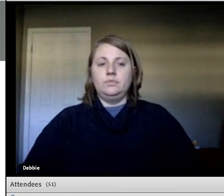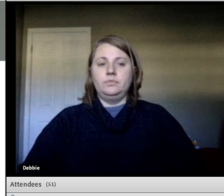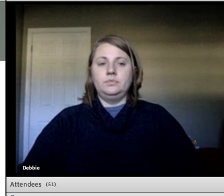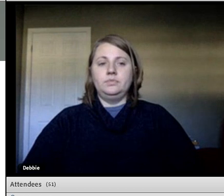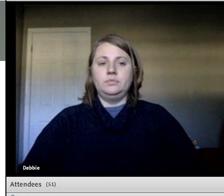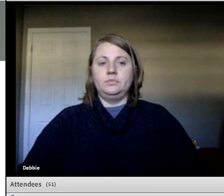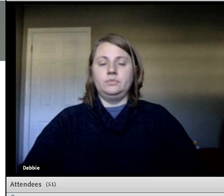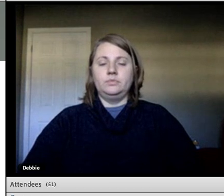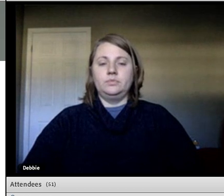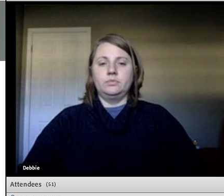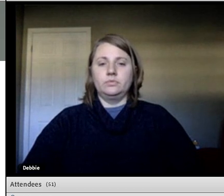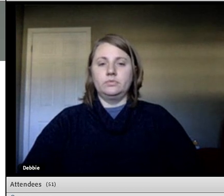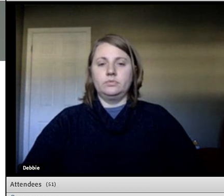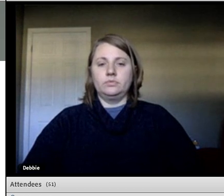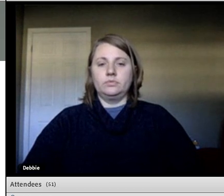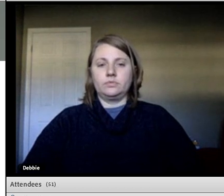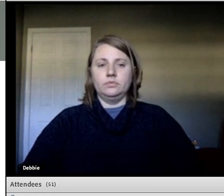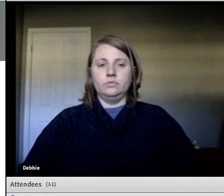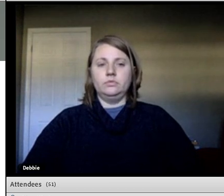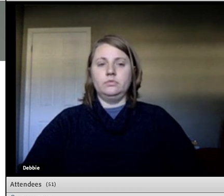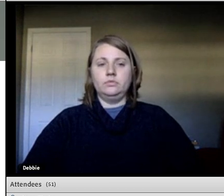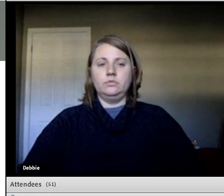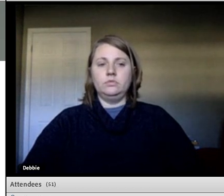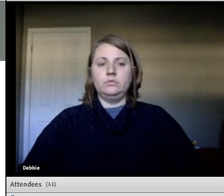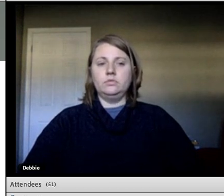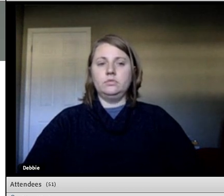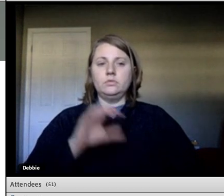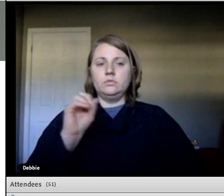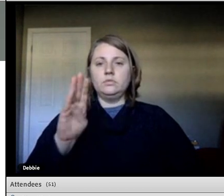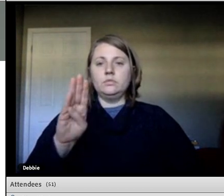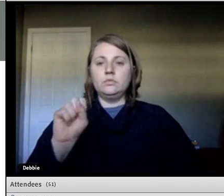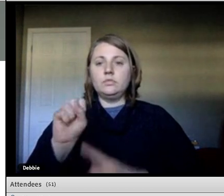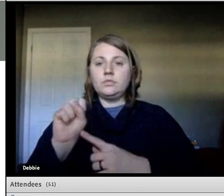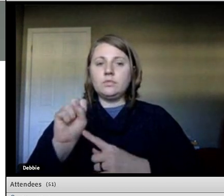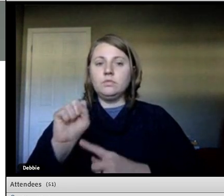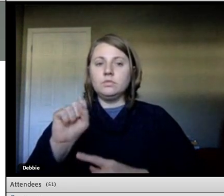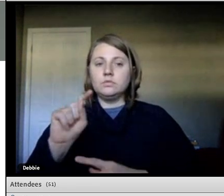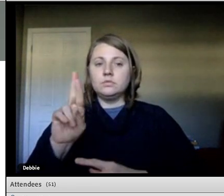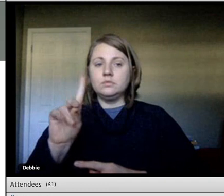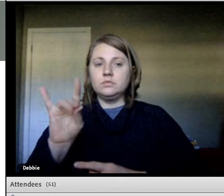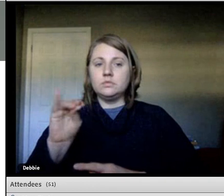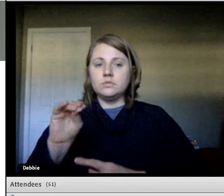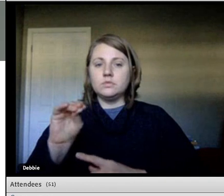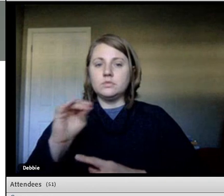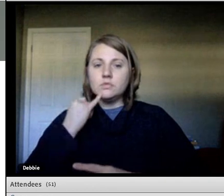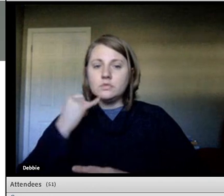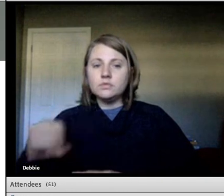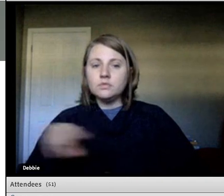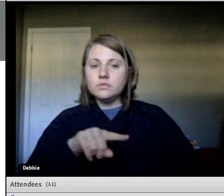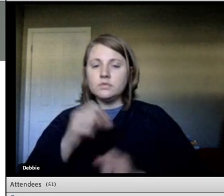OBS Studio is if you are -- How many of you are doing, like, Facebook Lives and YouTube Lives right now?